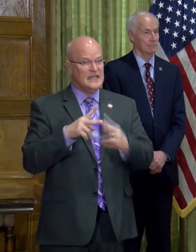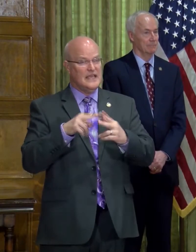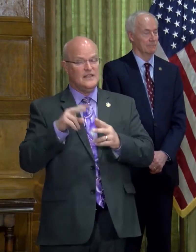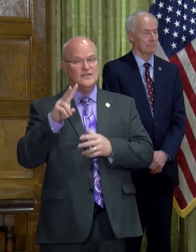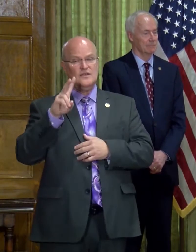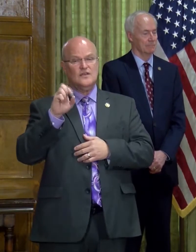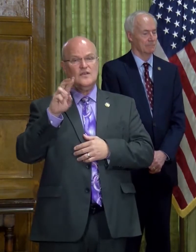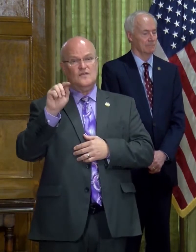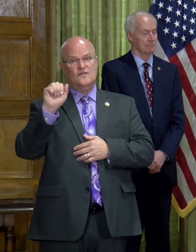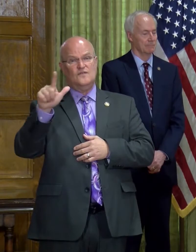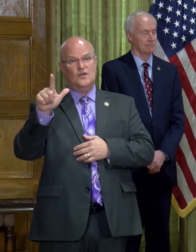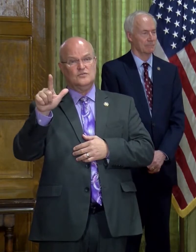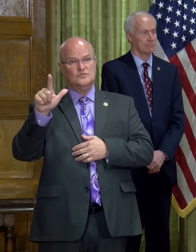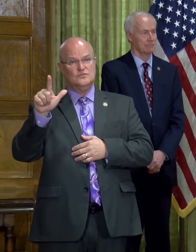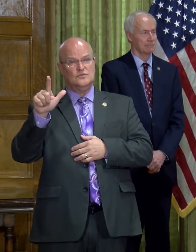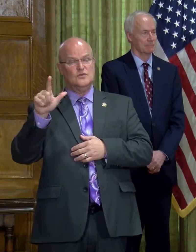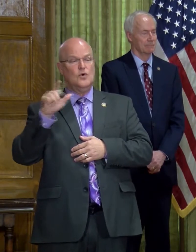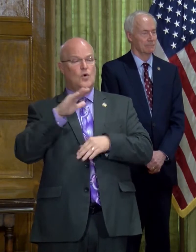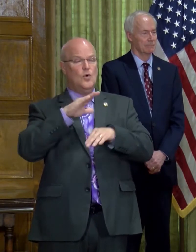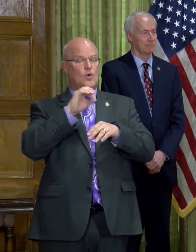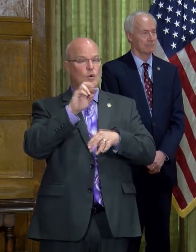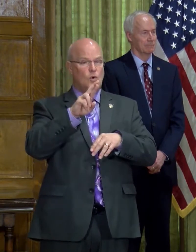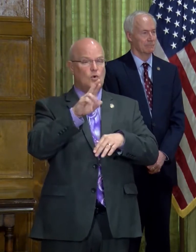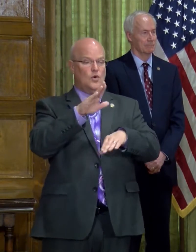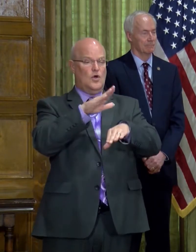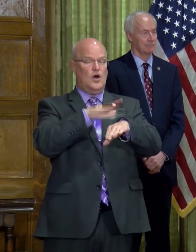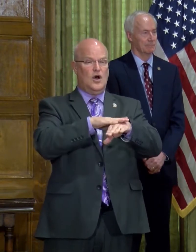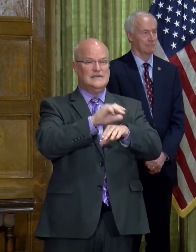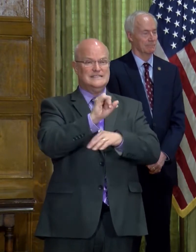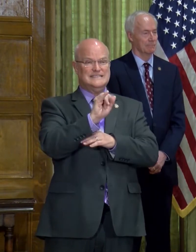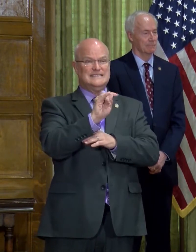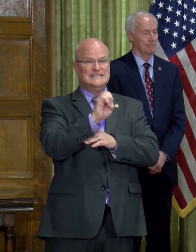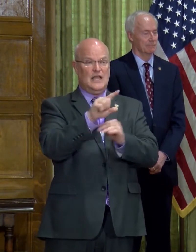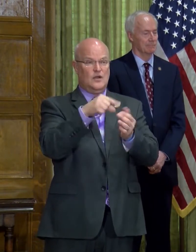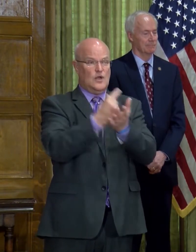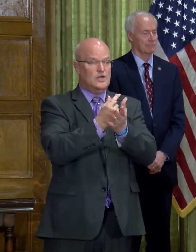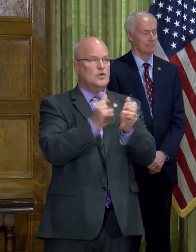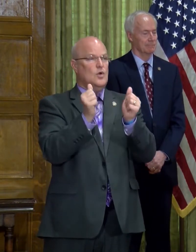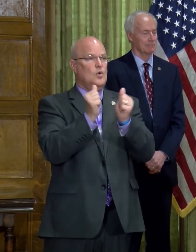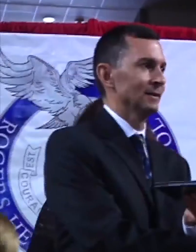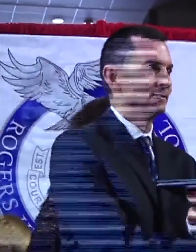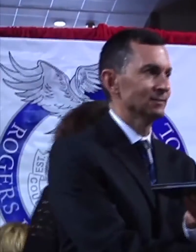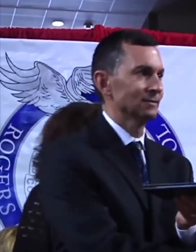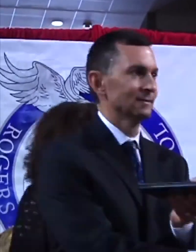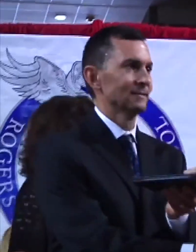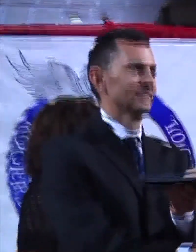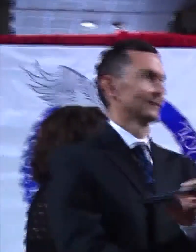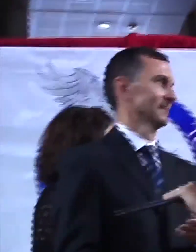graduations when the restrictions can be loosened but that something that at